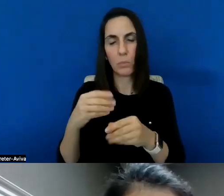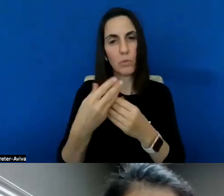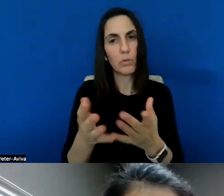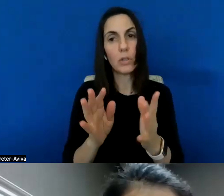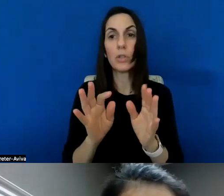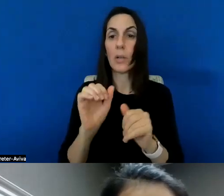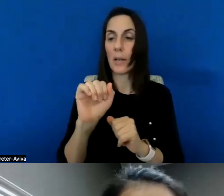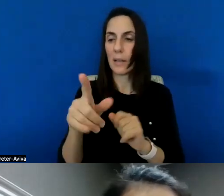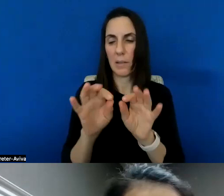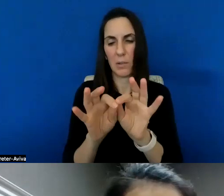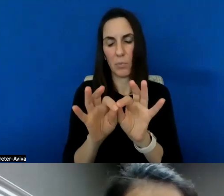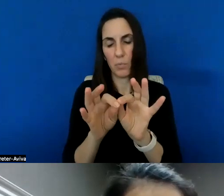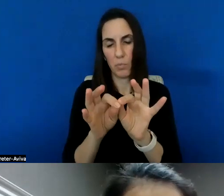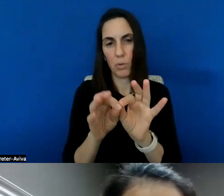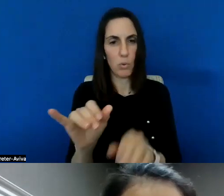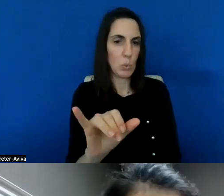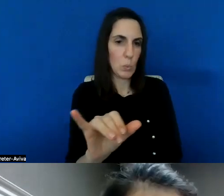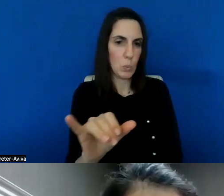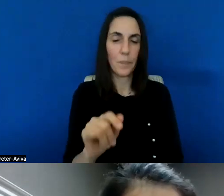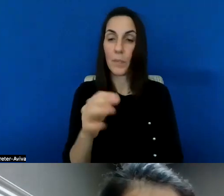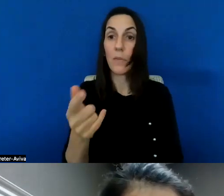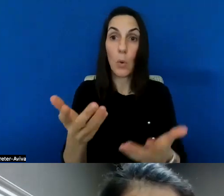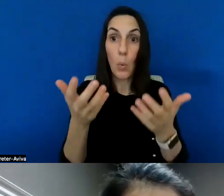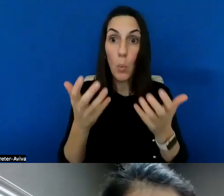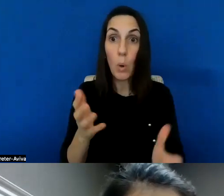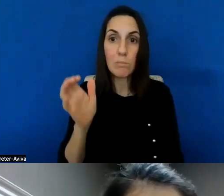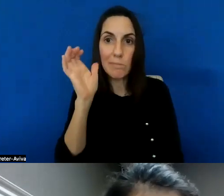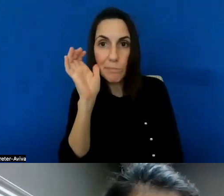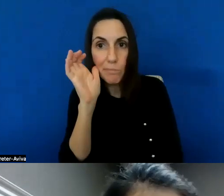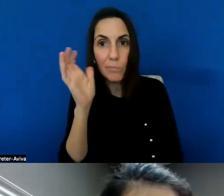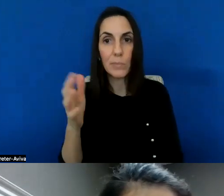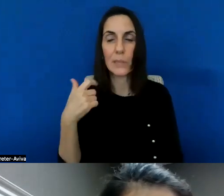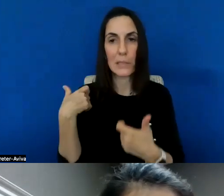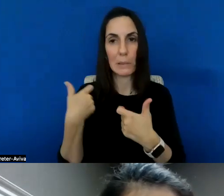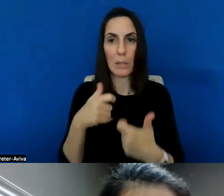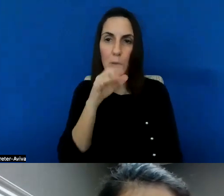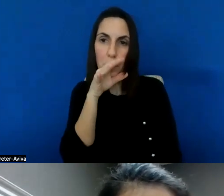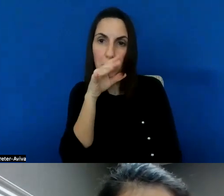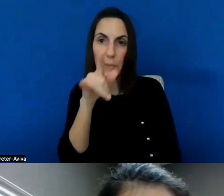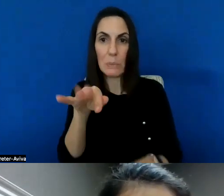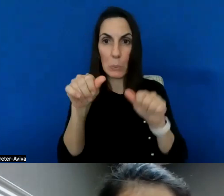11:05:06 If you would like to listen in Spanish today, if you are able, in your connecting